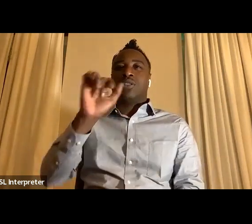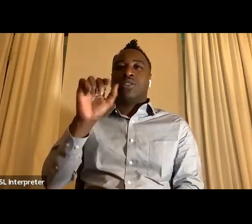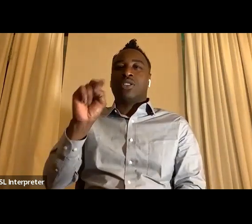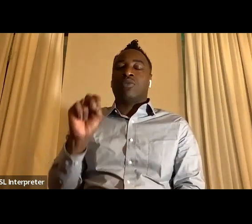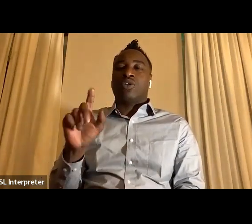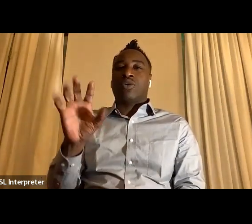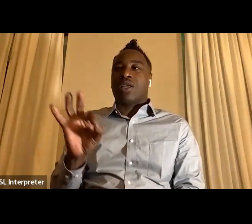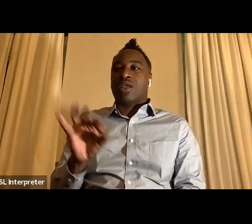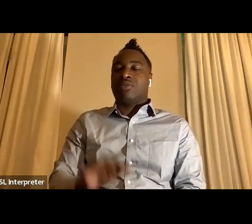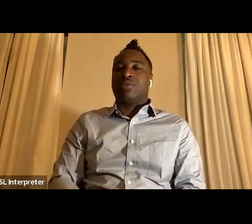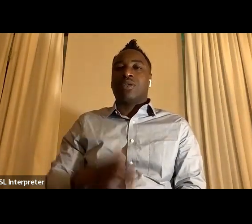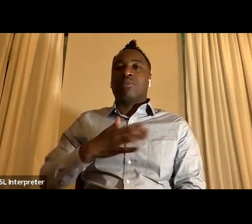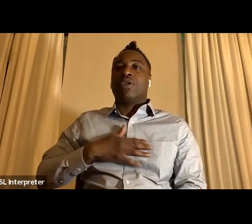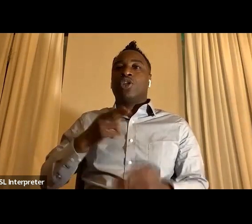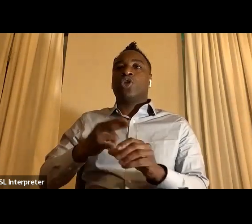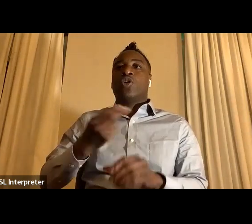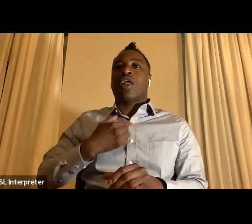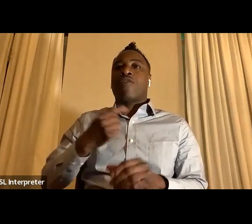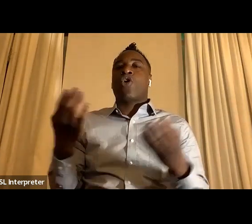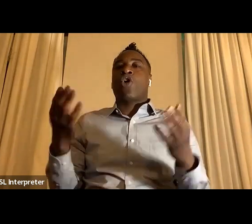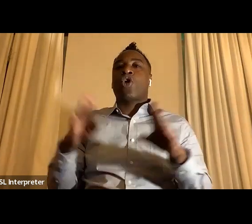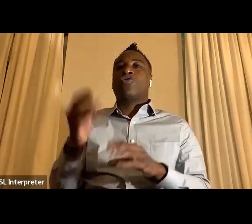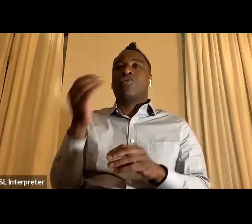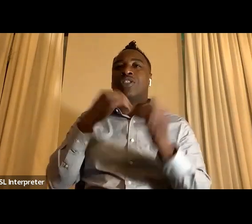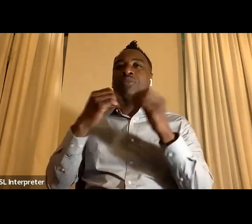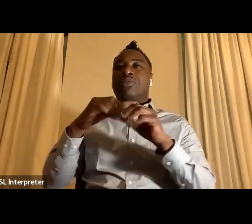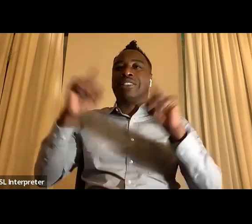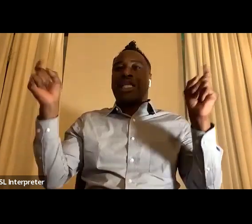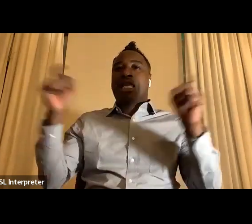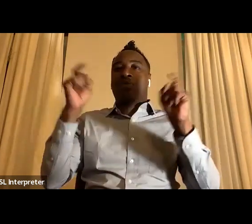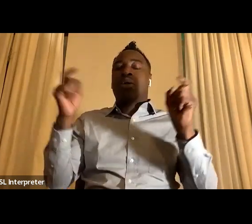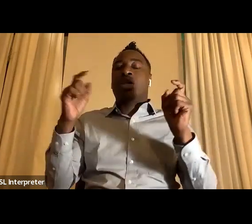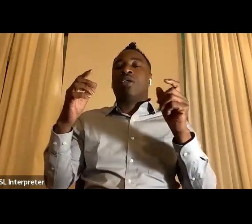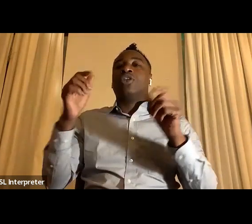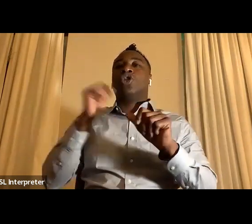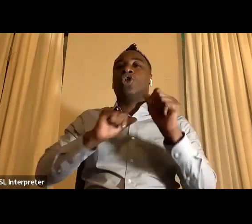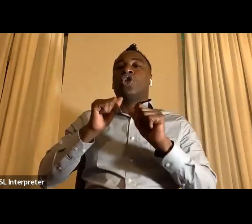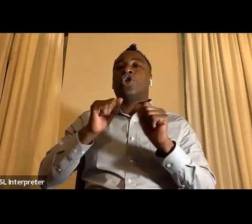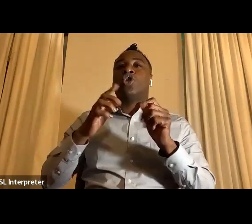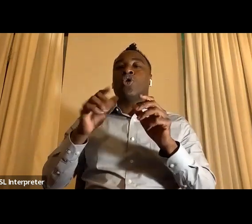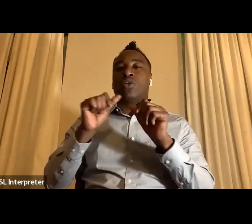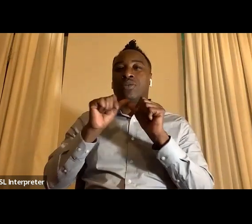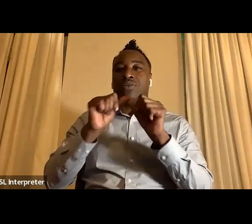Please join us for a closing reception to celebrate the show's run on January 27 from 3 to 5 p.m.